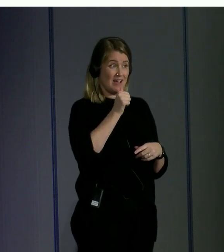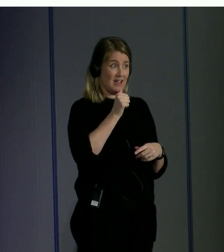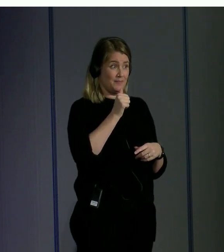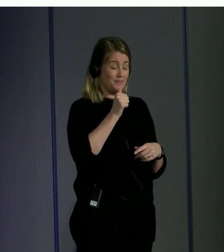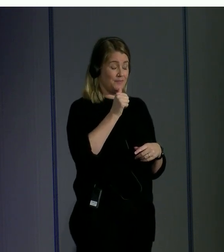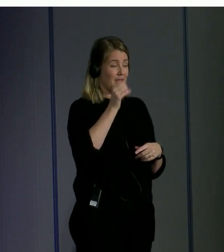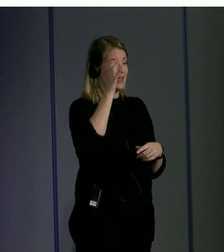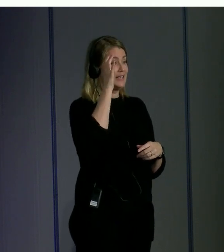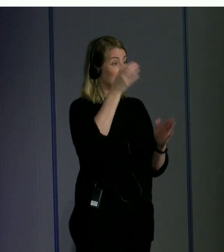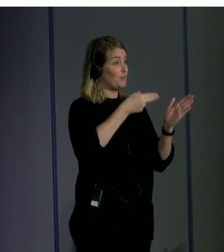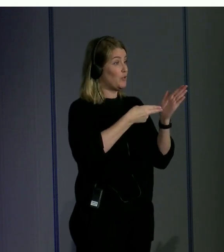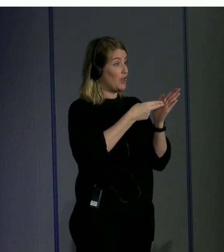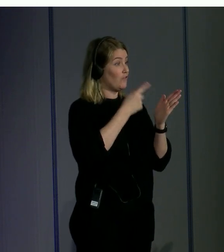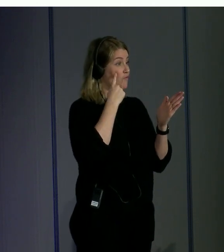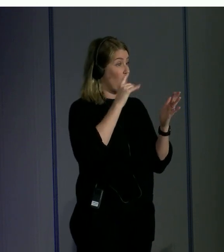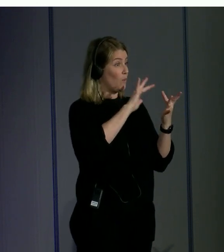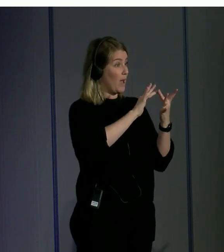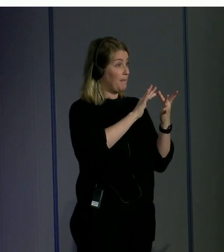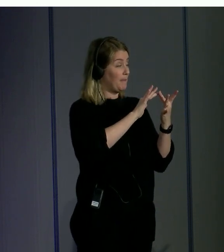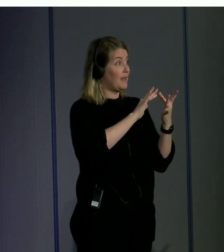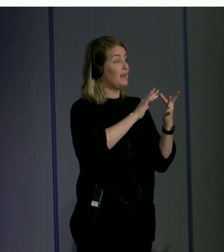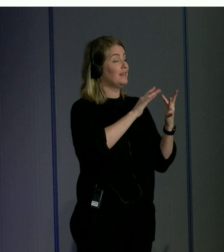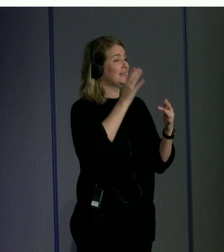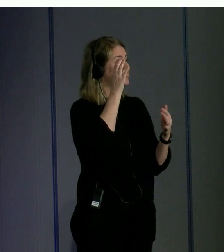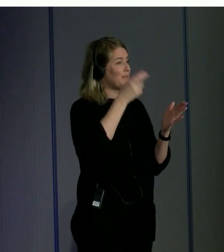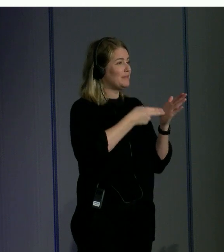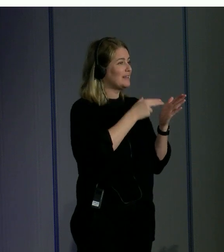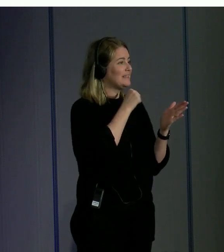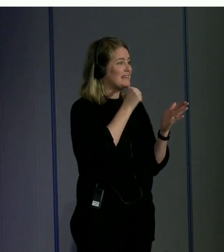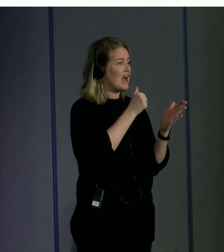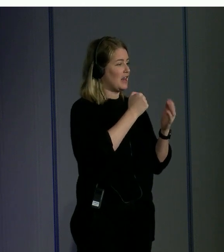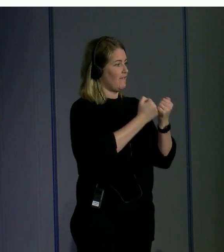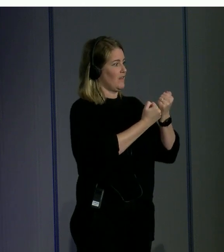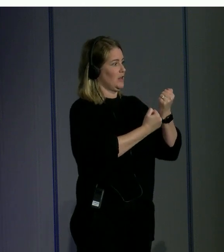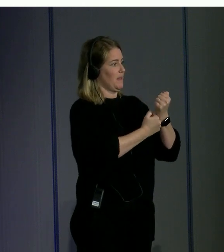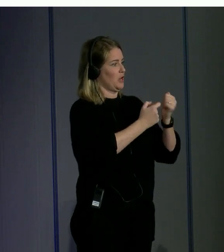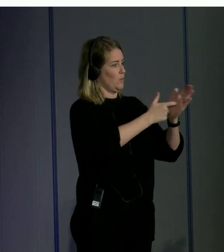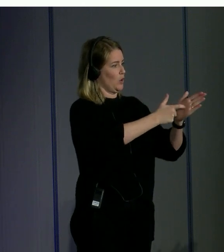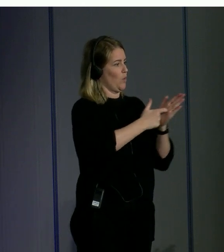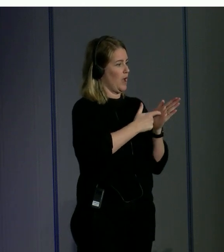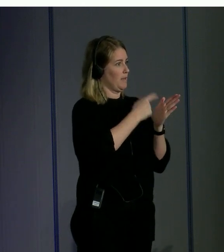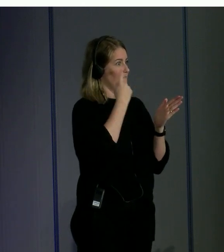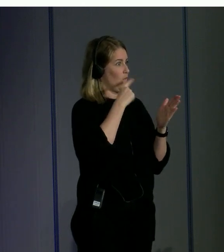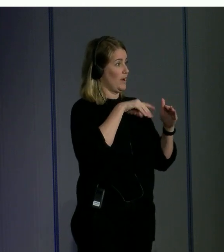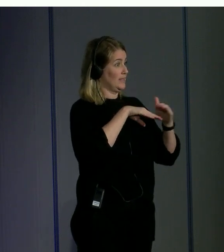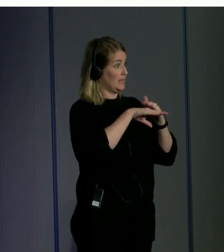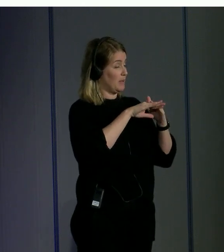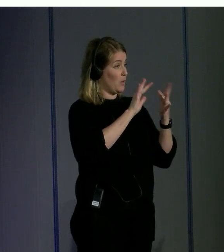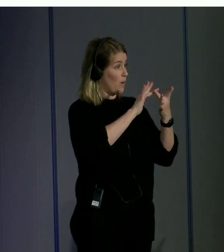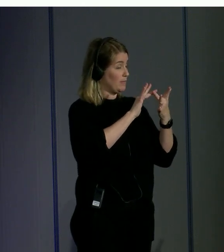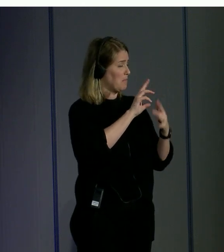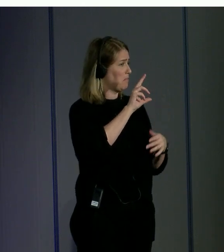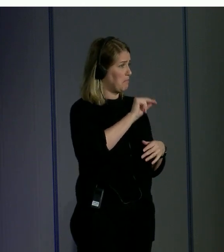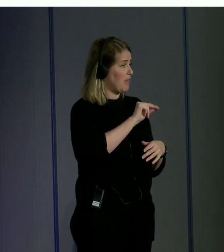Conceptual integrity is not a fundamental requirement for an accessible website, because